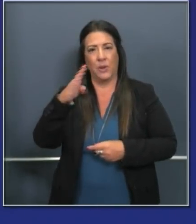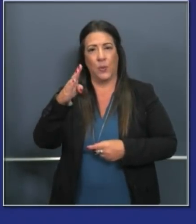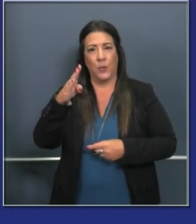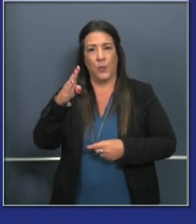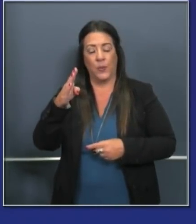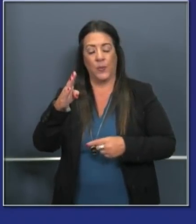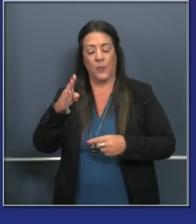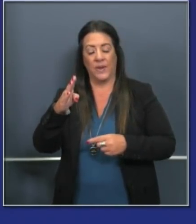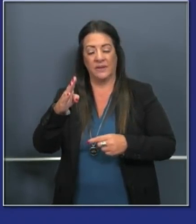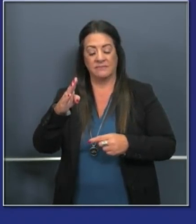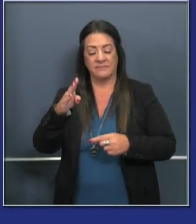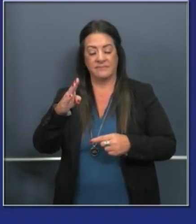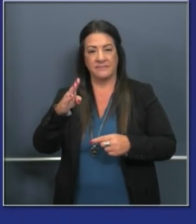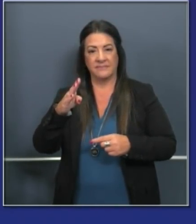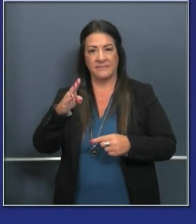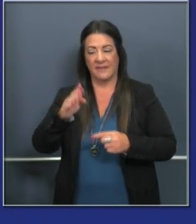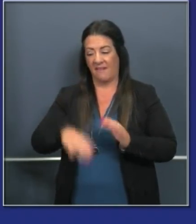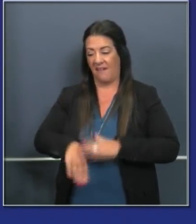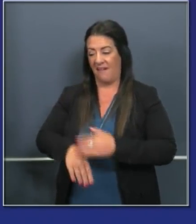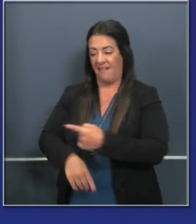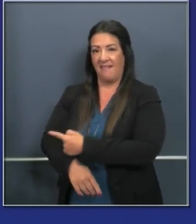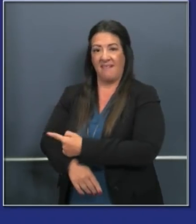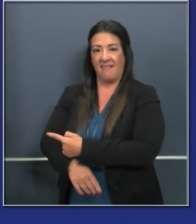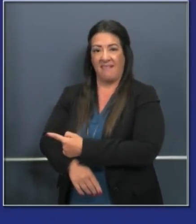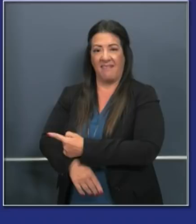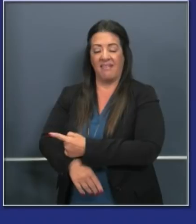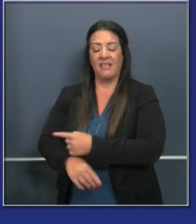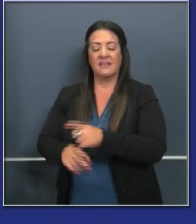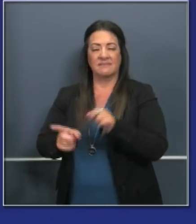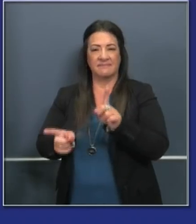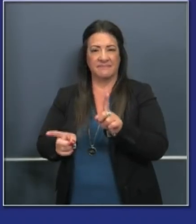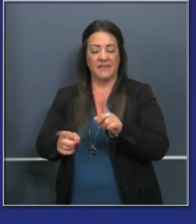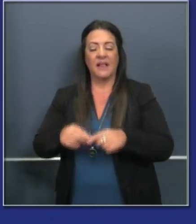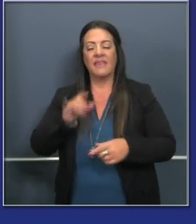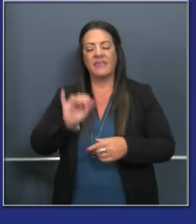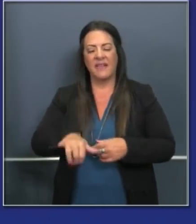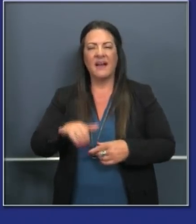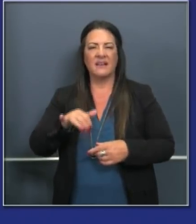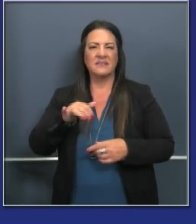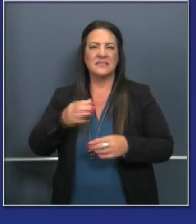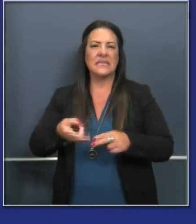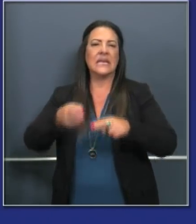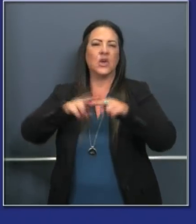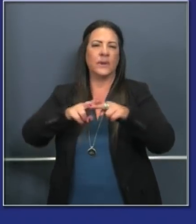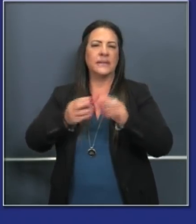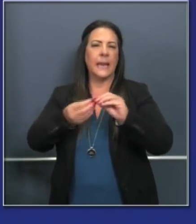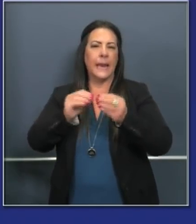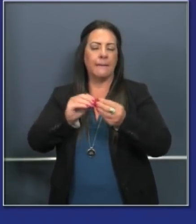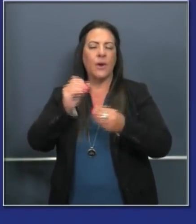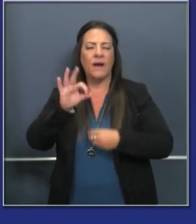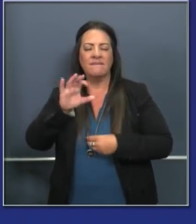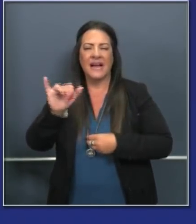POINTS HIGHER. TODAY IN TERMS OF THAT BLUE PART OF THIS PIE